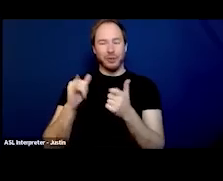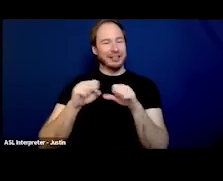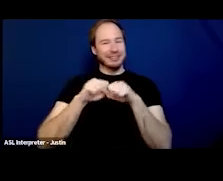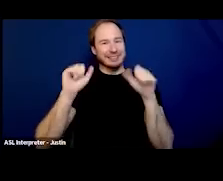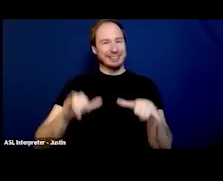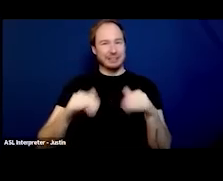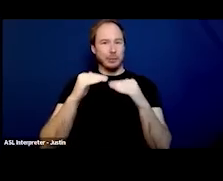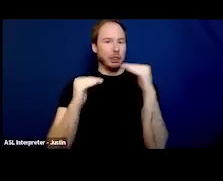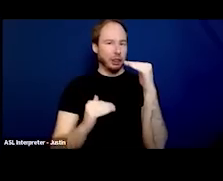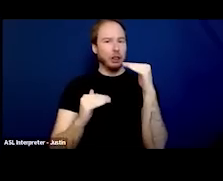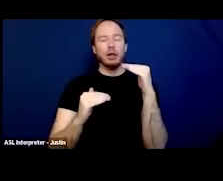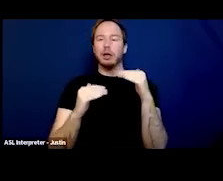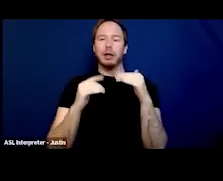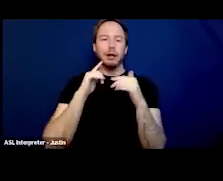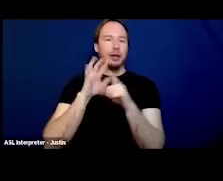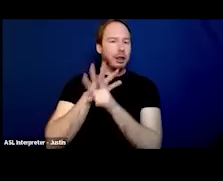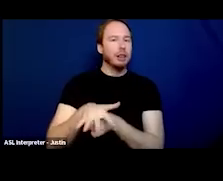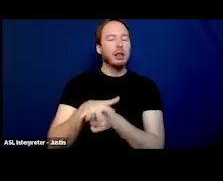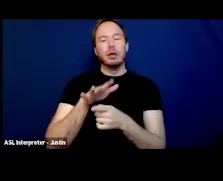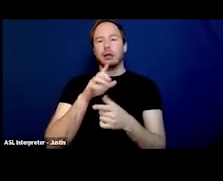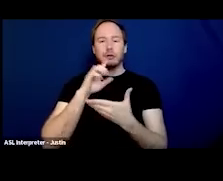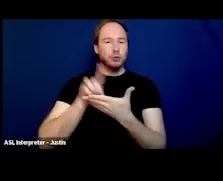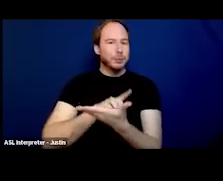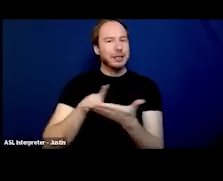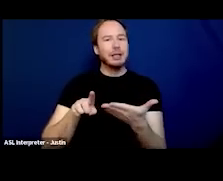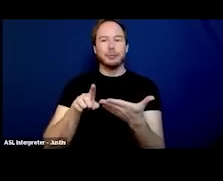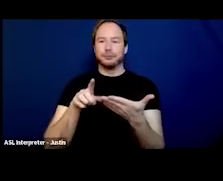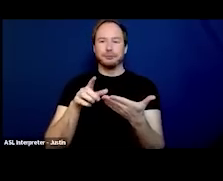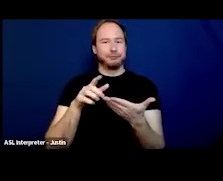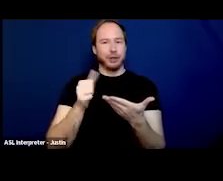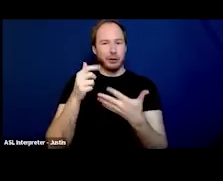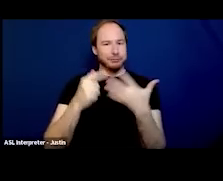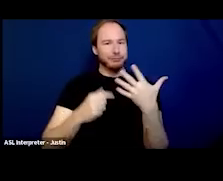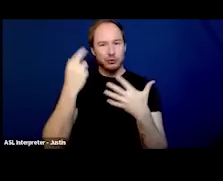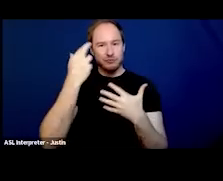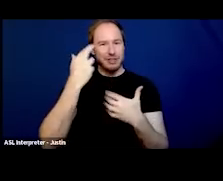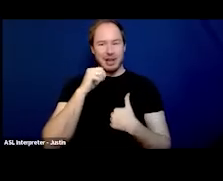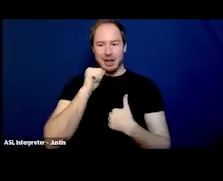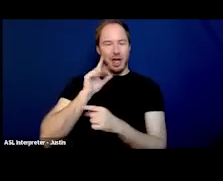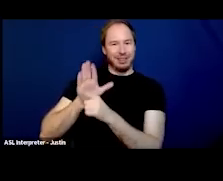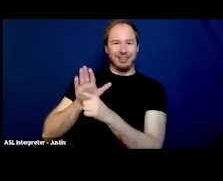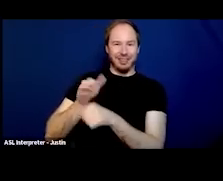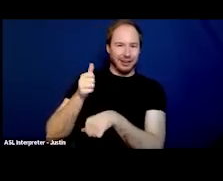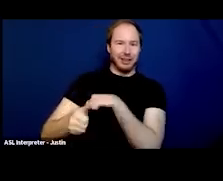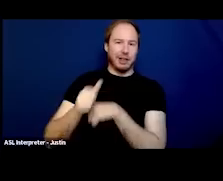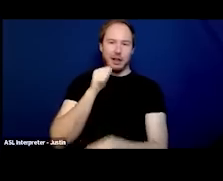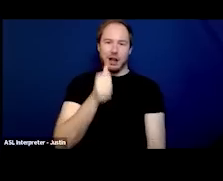power structures, discrimination, other upstream factors, and shouldn't be considered to be the fault of any individual.